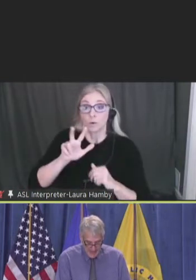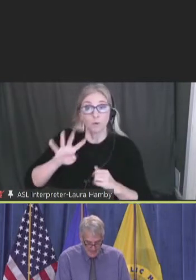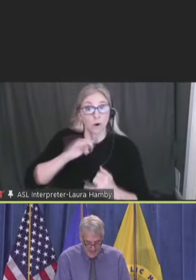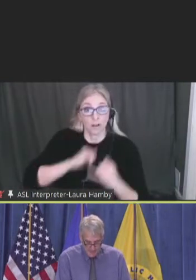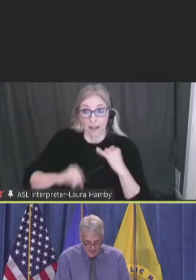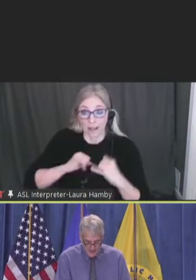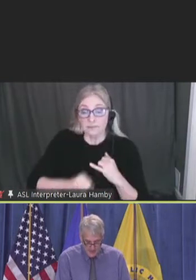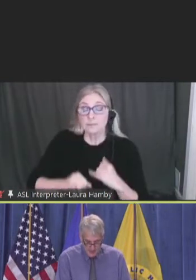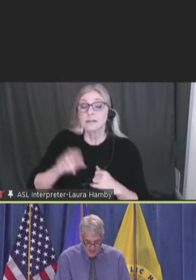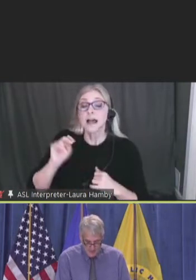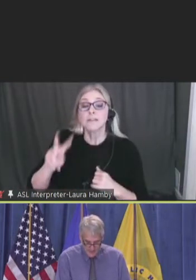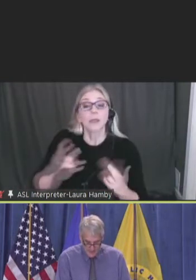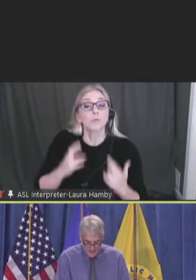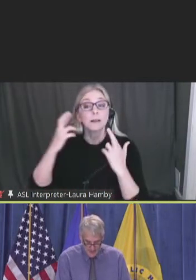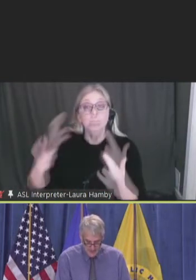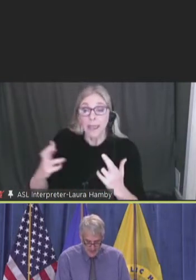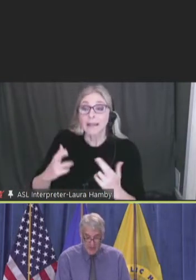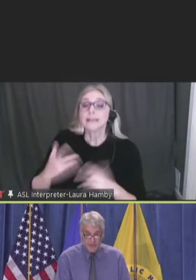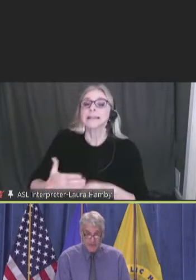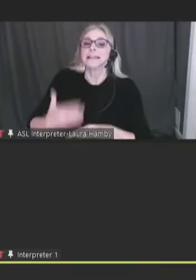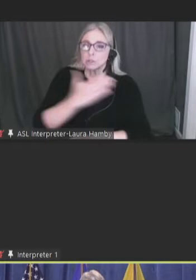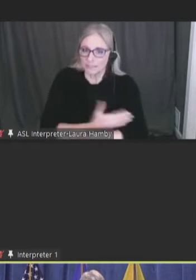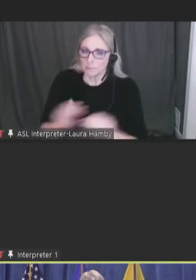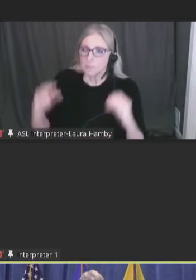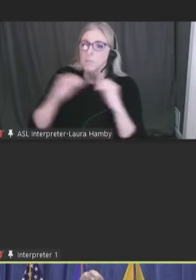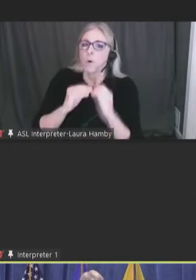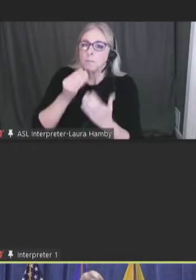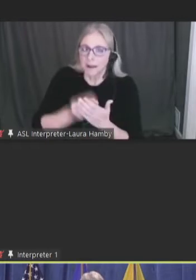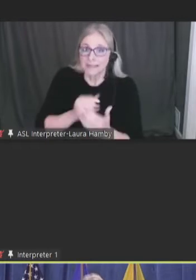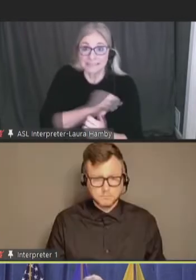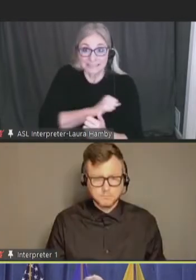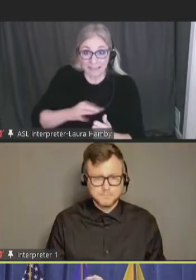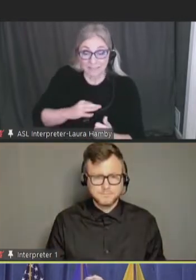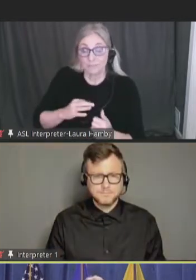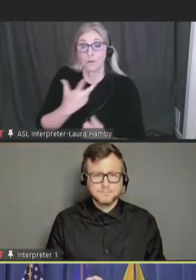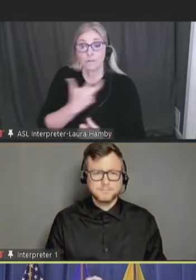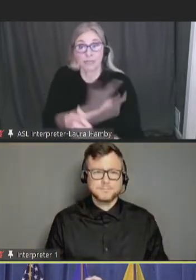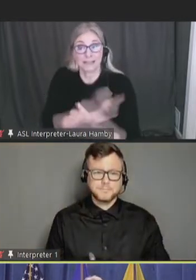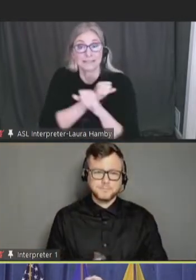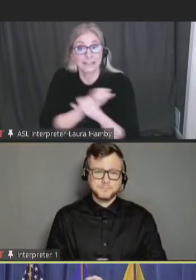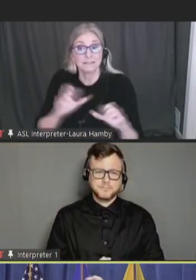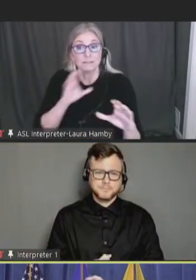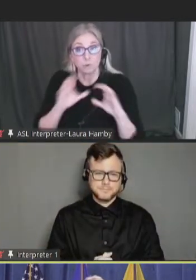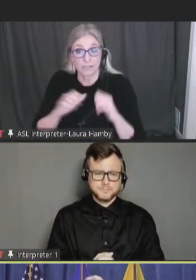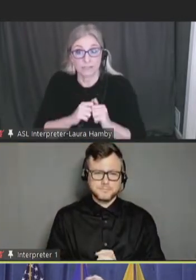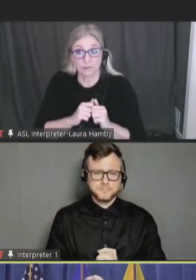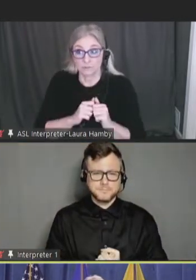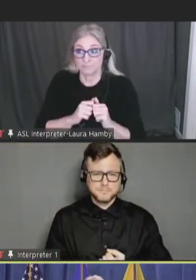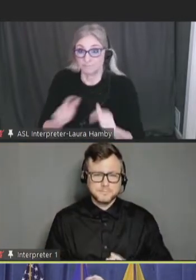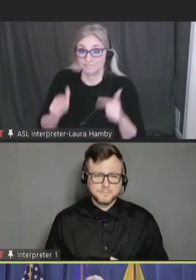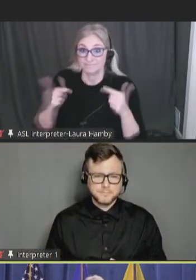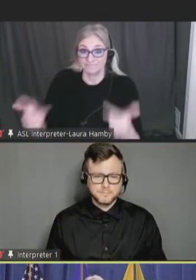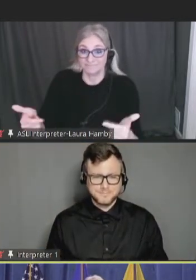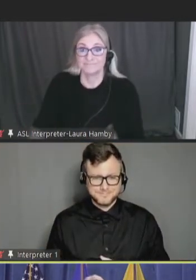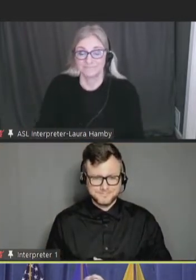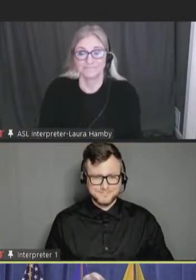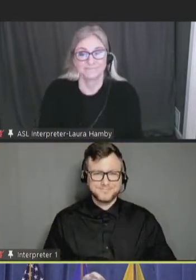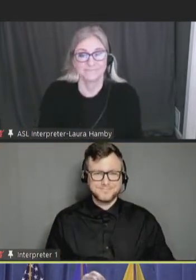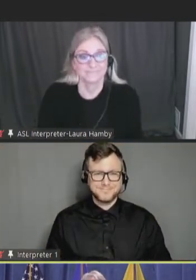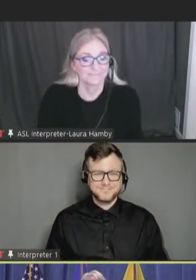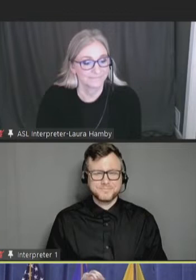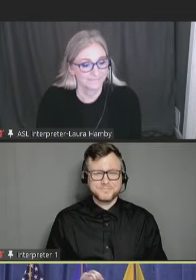And finally, 34, NVAC recommends increased funding and staffing for vaccine safety communications.